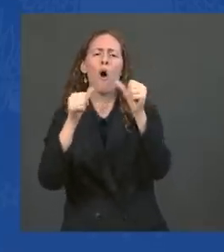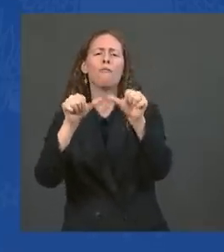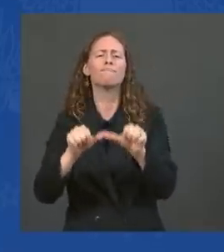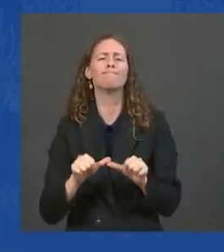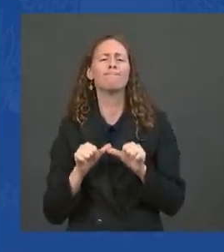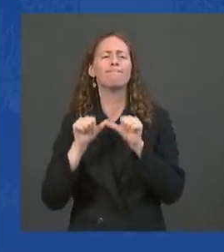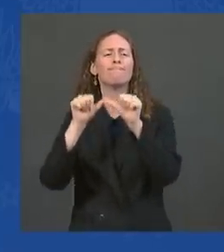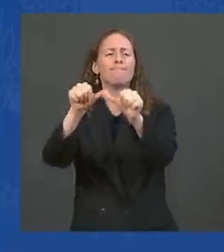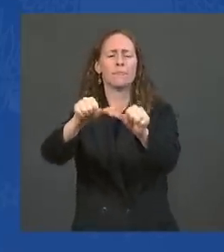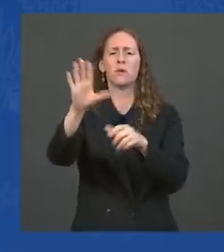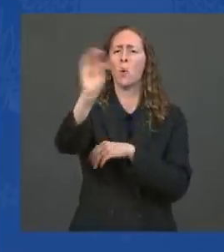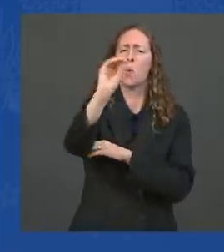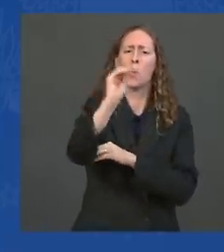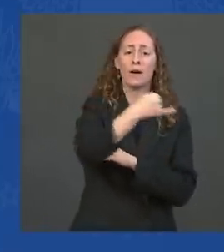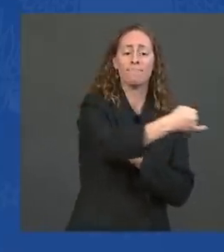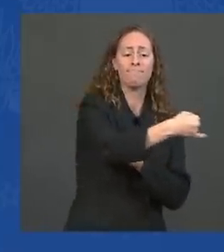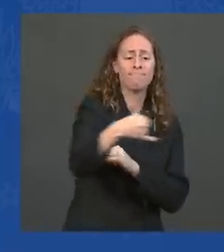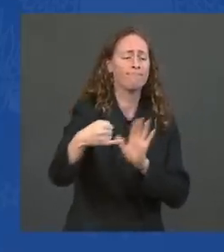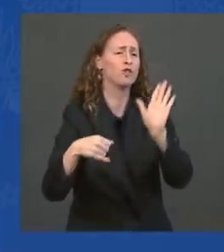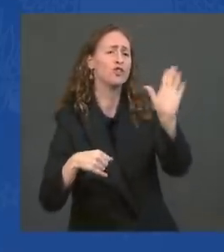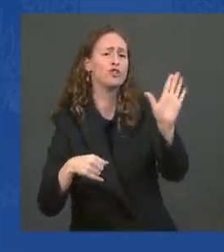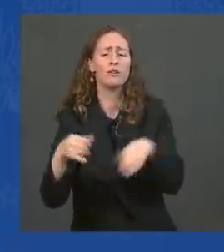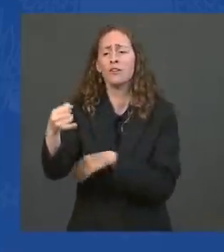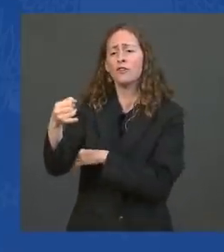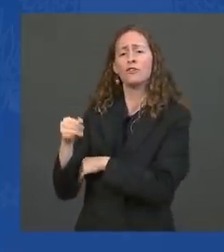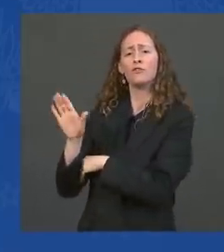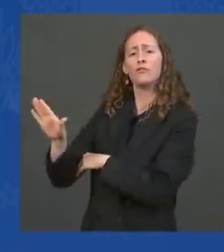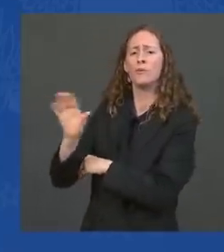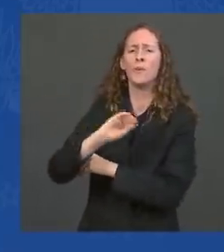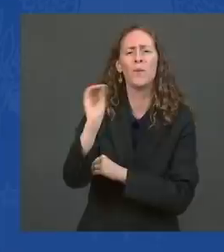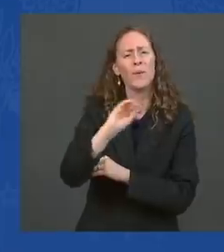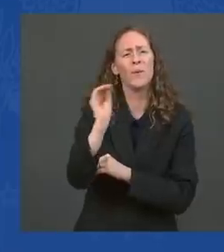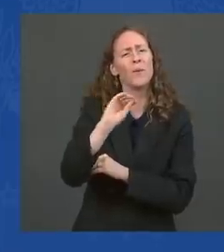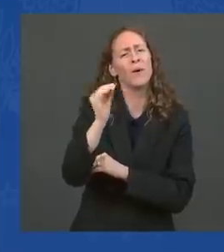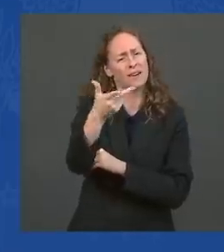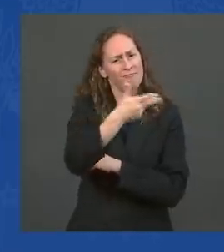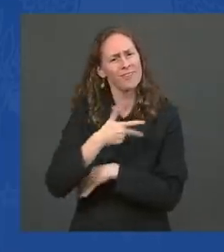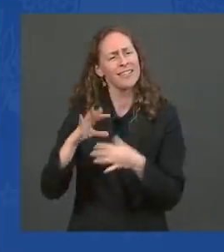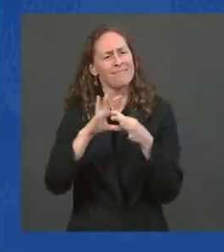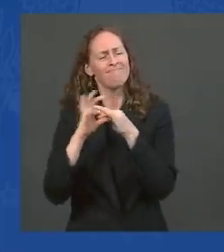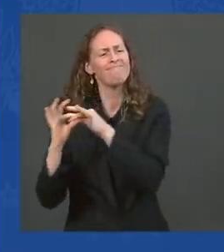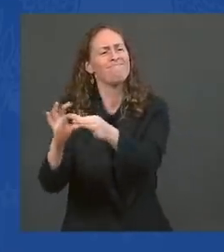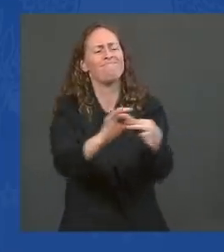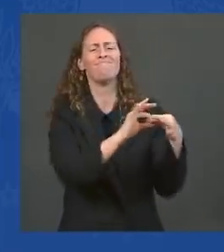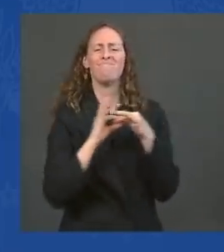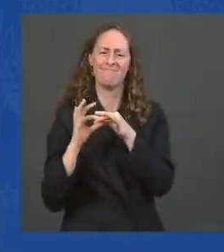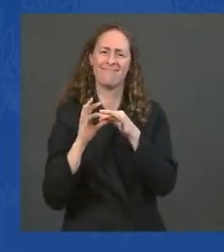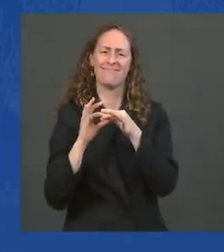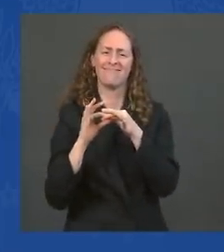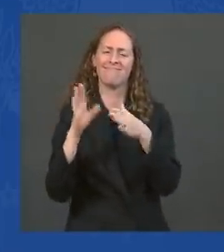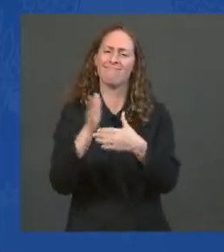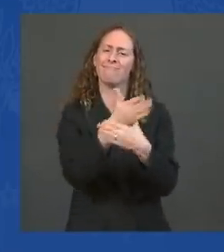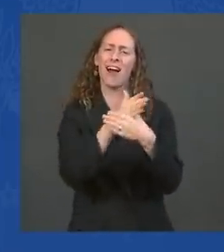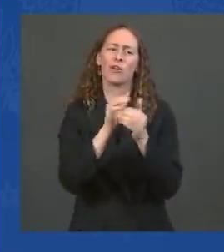separating the interests of our Atlantic and Pacific partners. Indeed, this effort reflects a broader trend